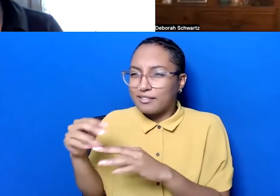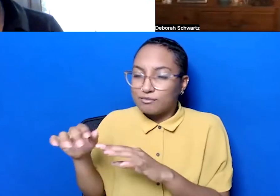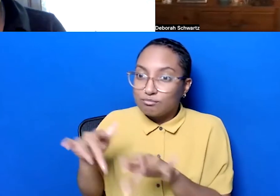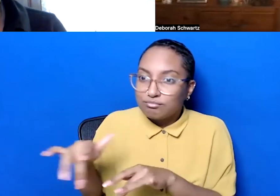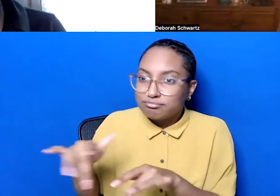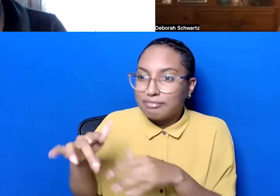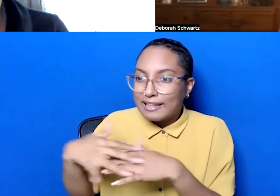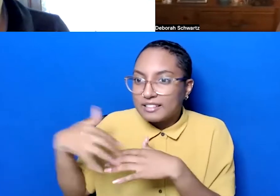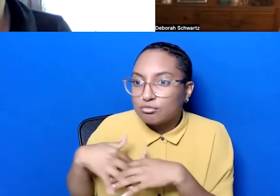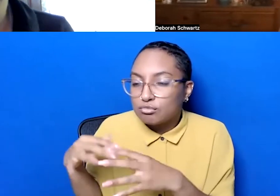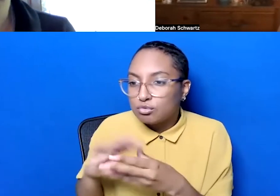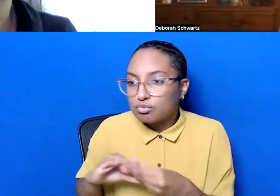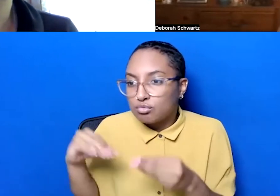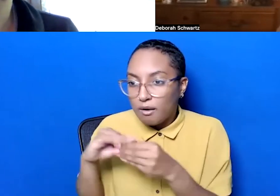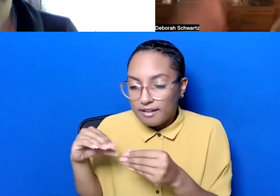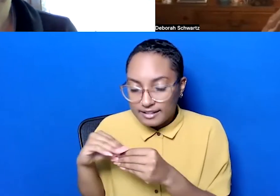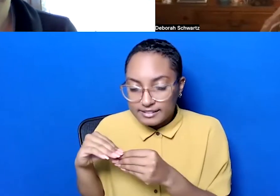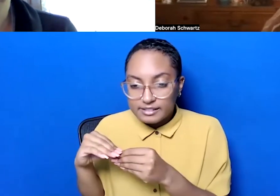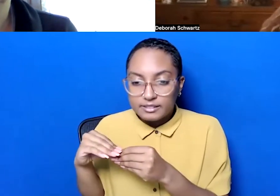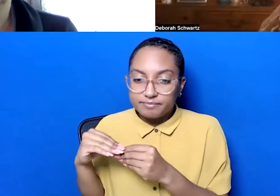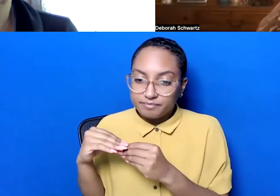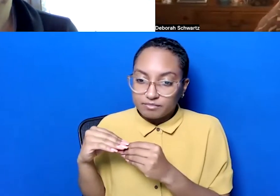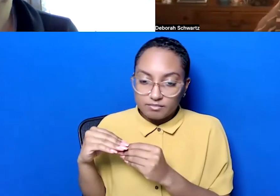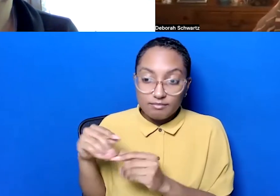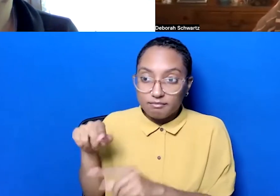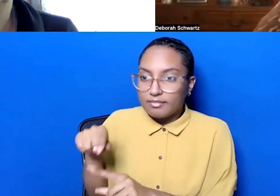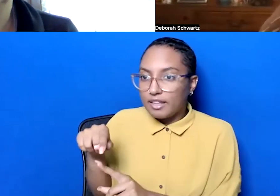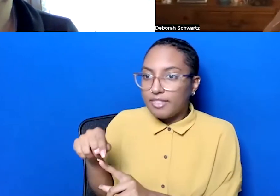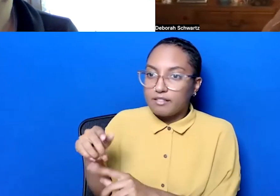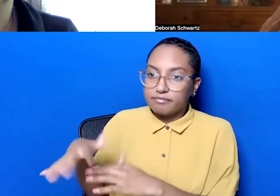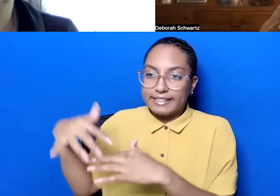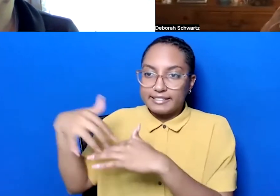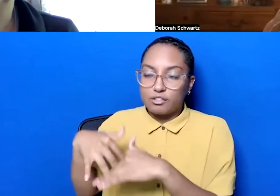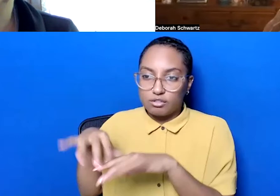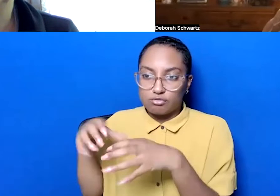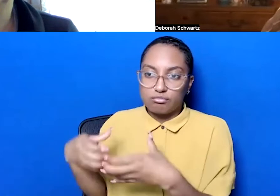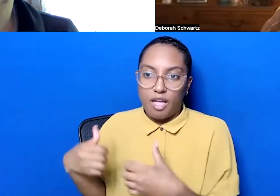in, in up- upper New York State, so really interesting.